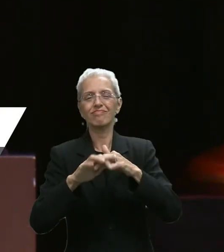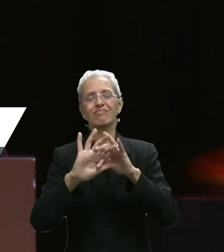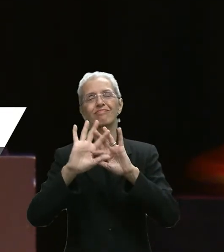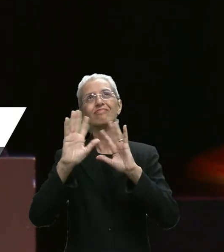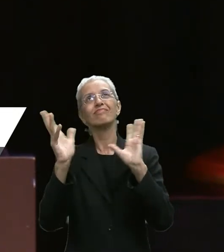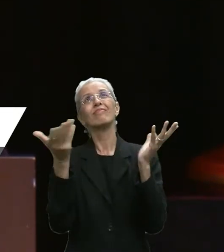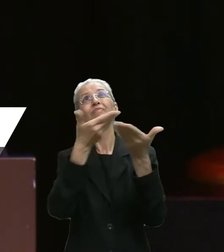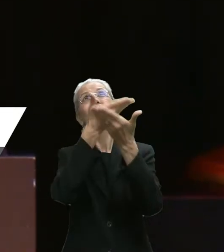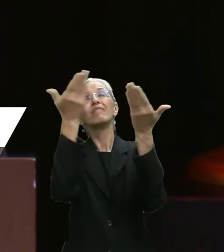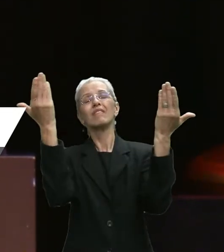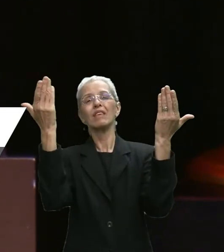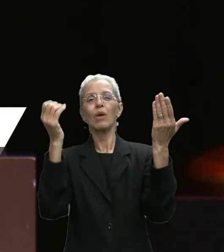justice God, for and all.